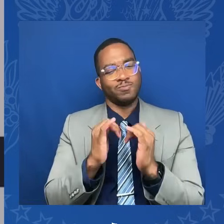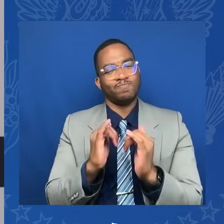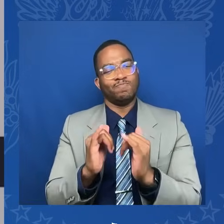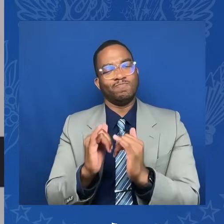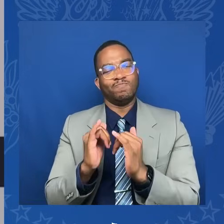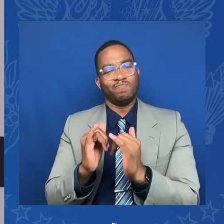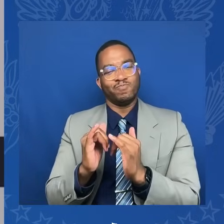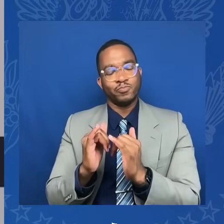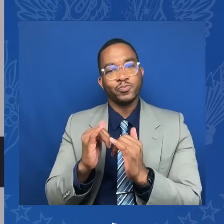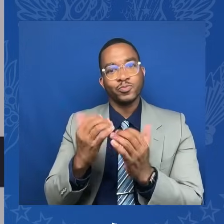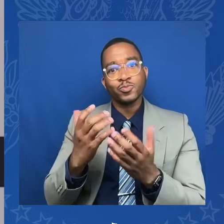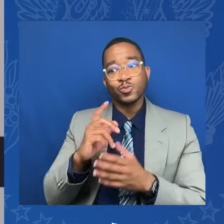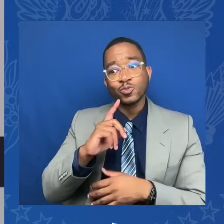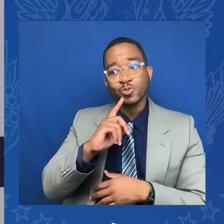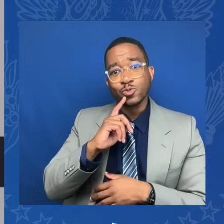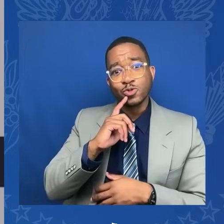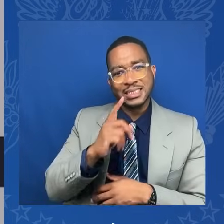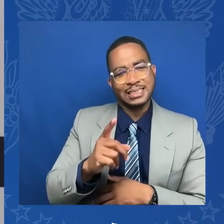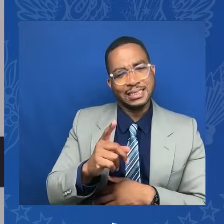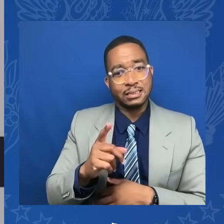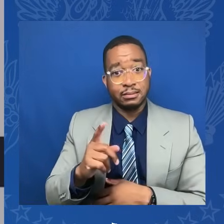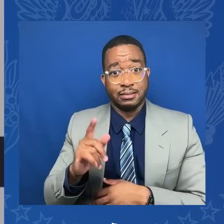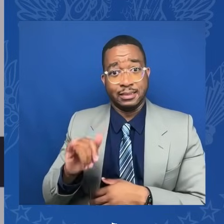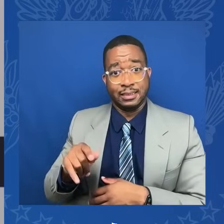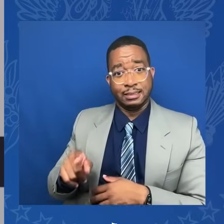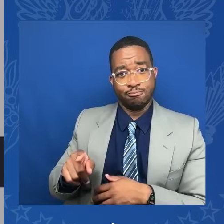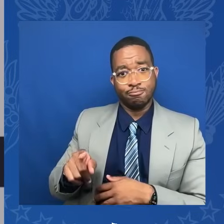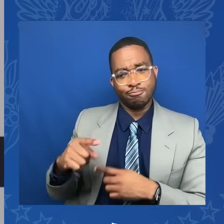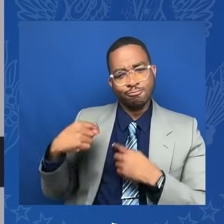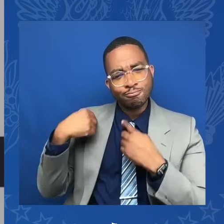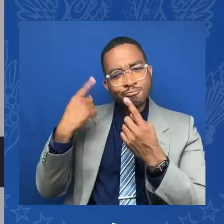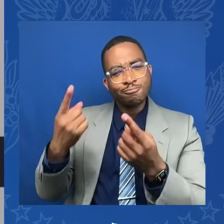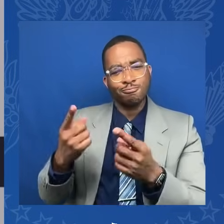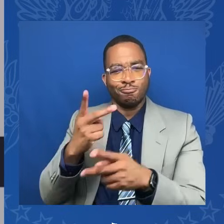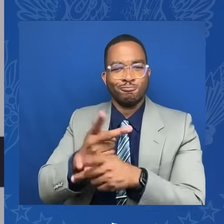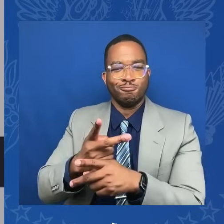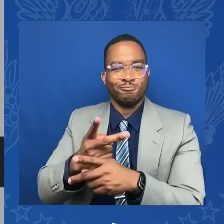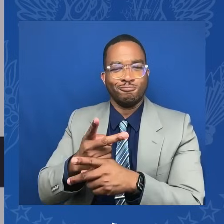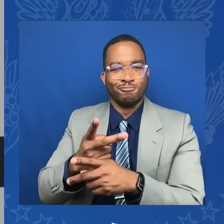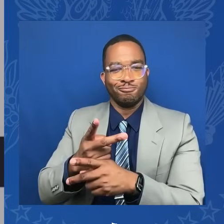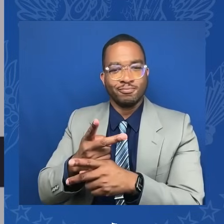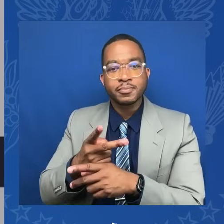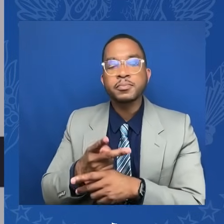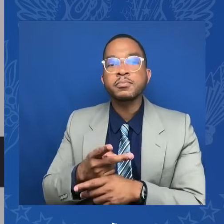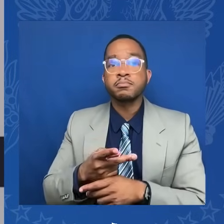In a few weeks, the United States will celebrate the Fourth of July, our day of independence.